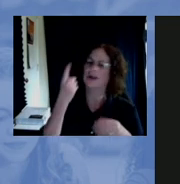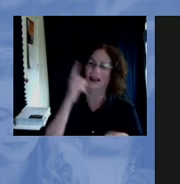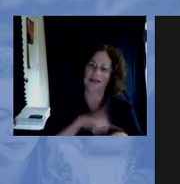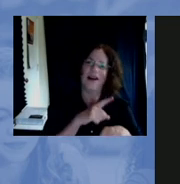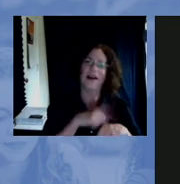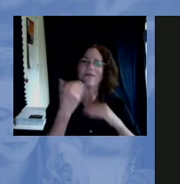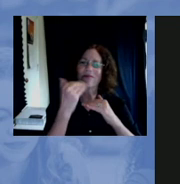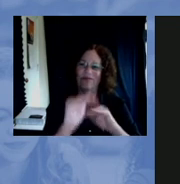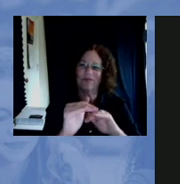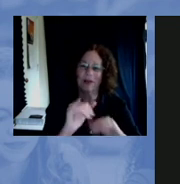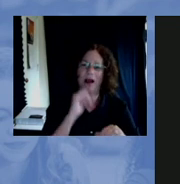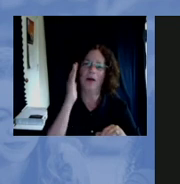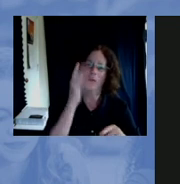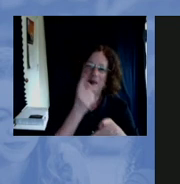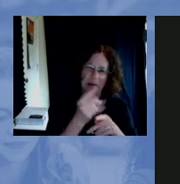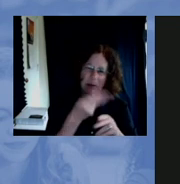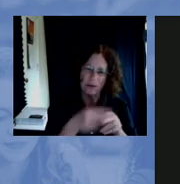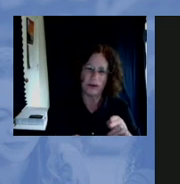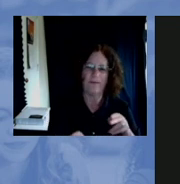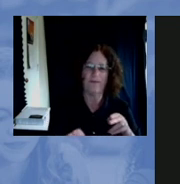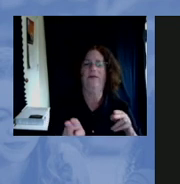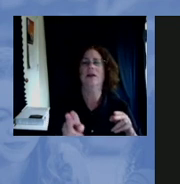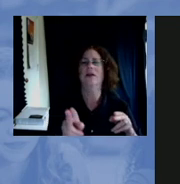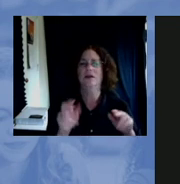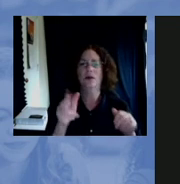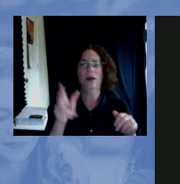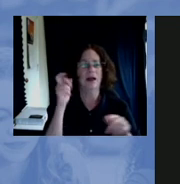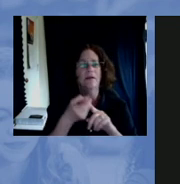KEEP IT BRIEF SO THAT WE CAN HEAR FROM YOLANDA AND RINA.